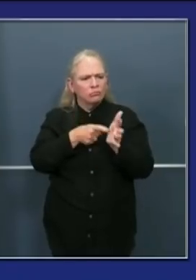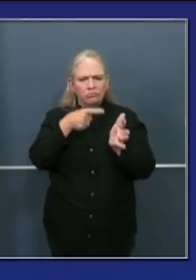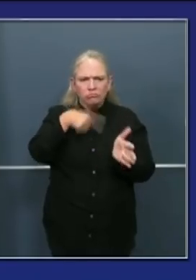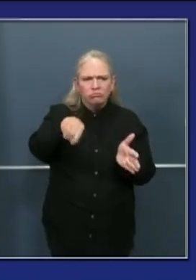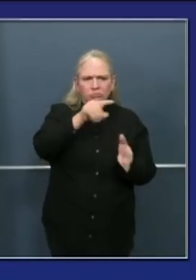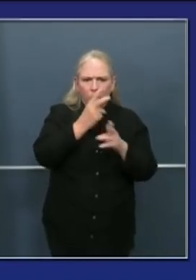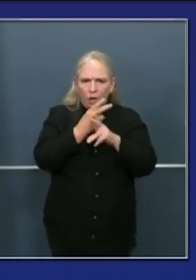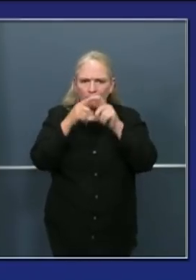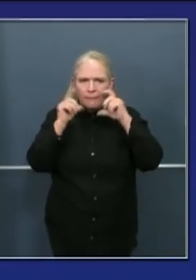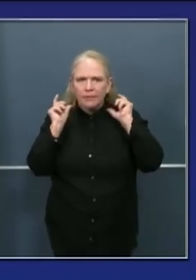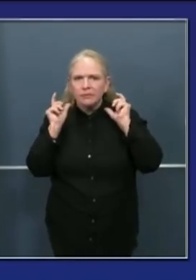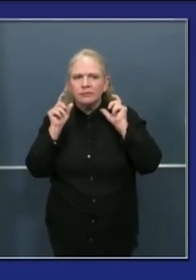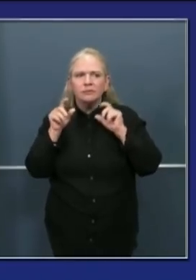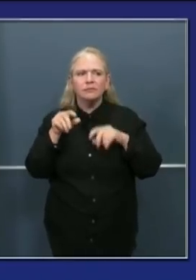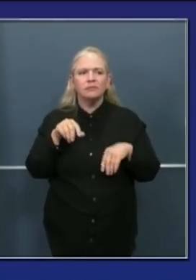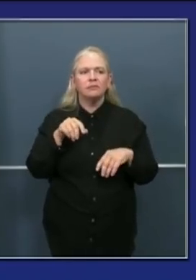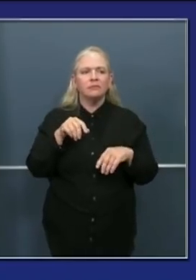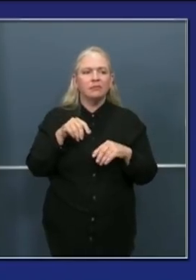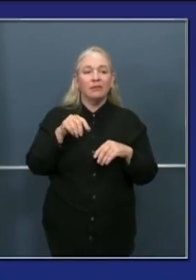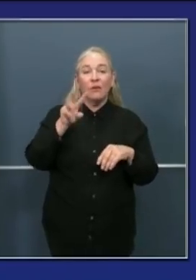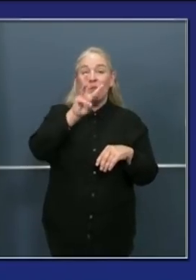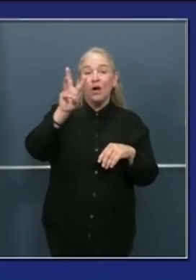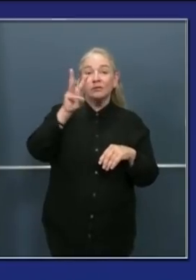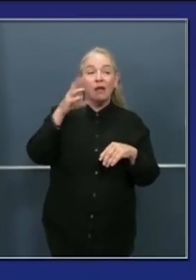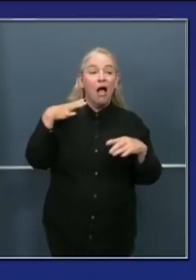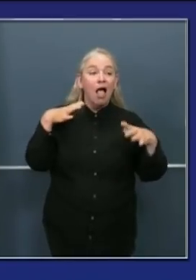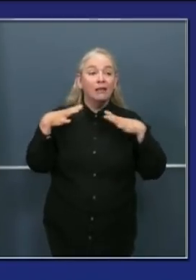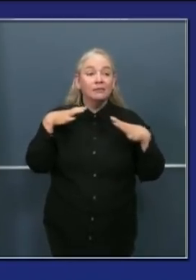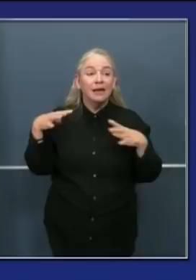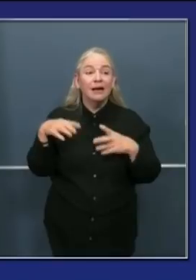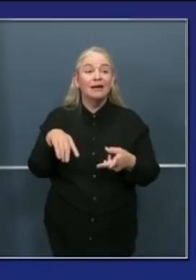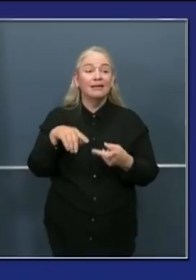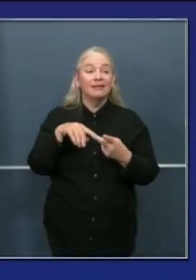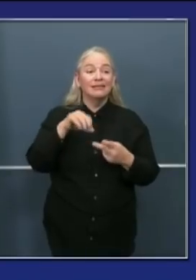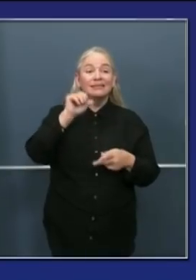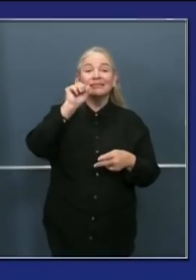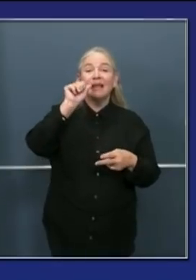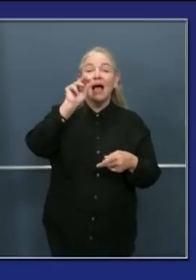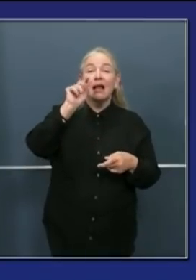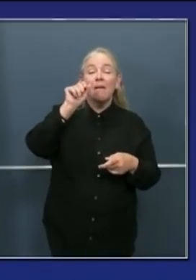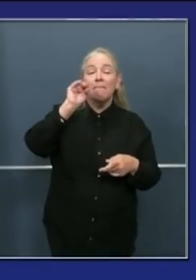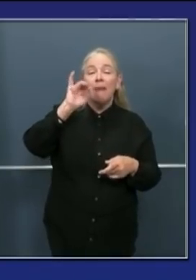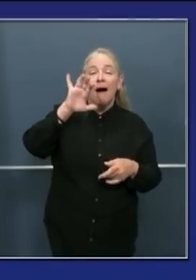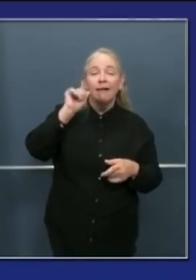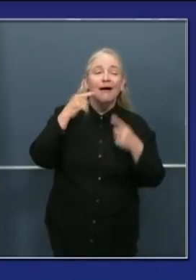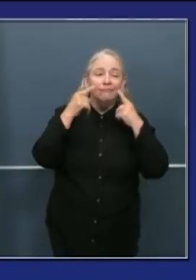ABOUT LOCAL ENFORCEMENT ON MASKS REQUIREMENTS AND THE LIKE. BUT AS YOU SAW FROM WEST